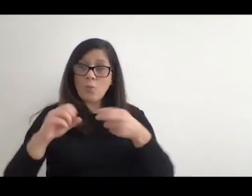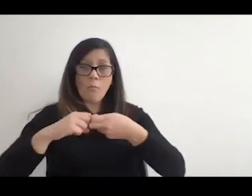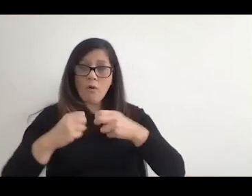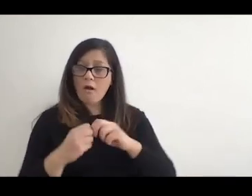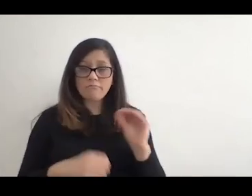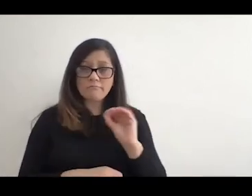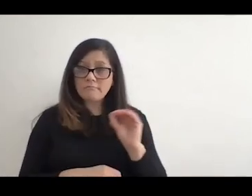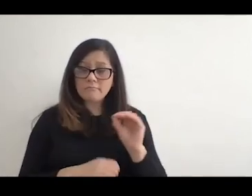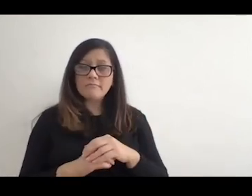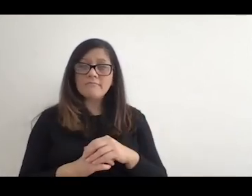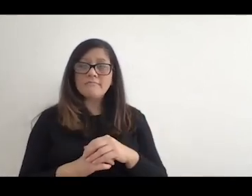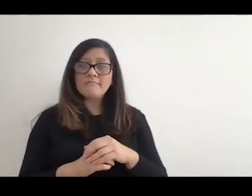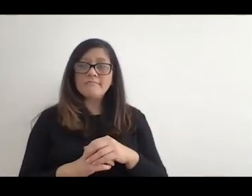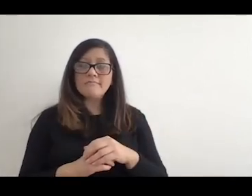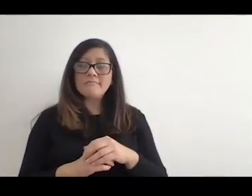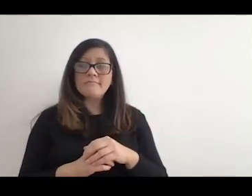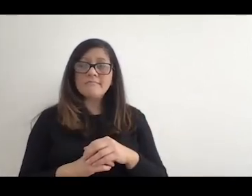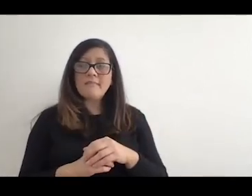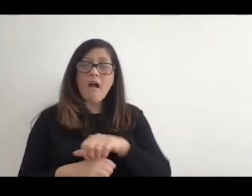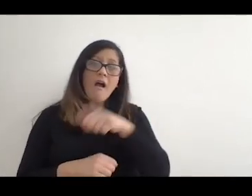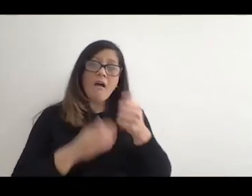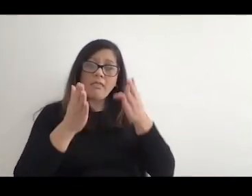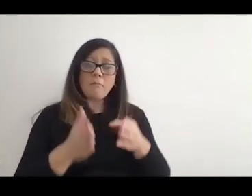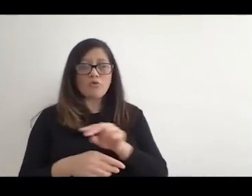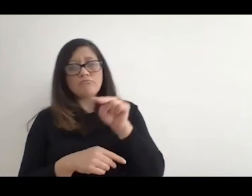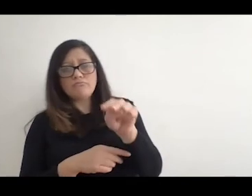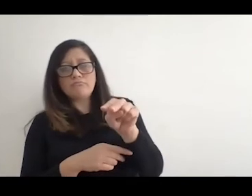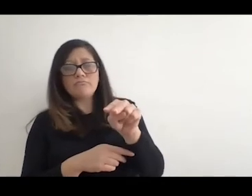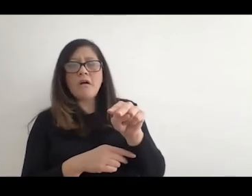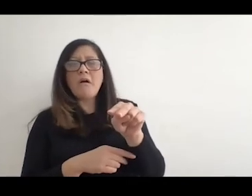and someone that may look at him may think. OK, maybe he's faking because